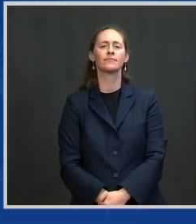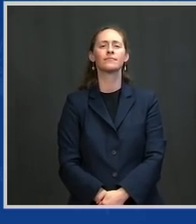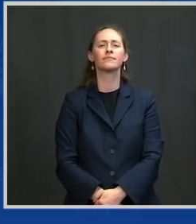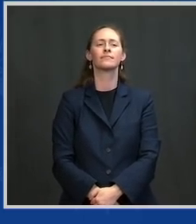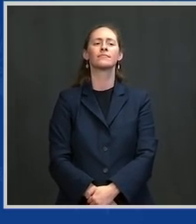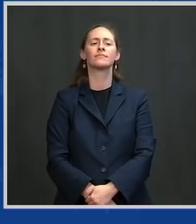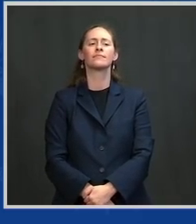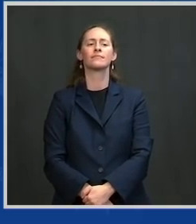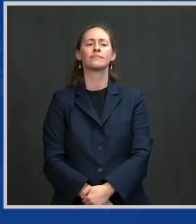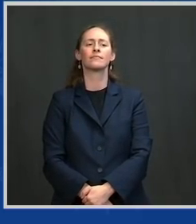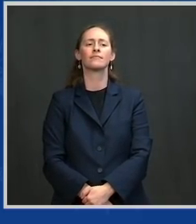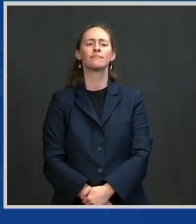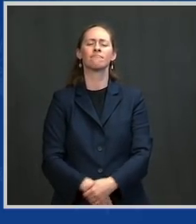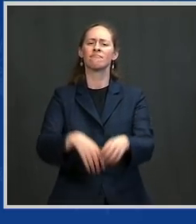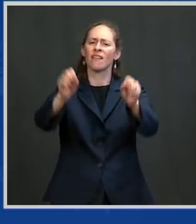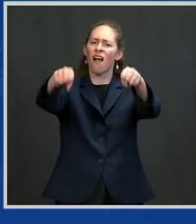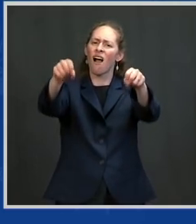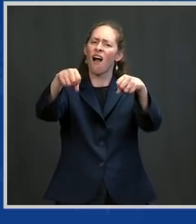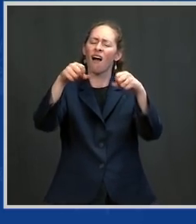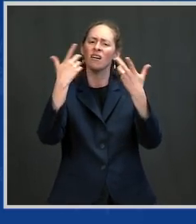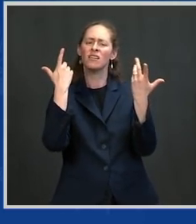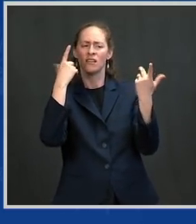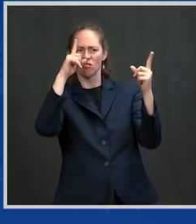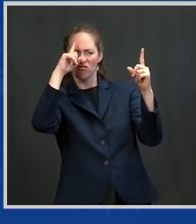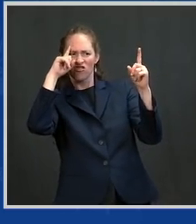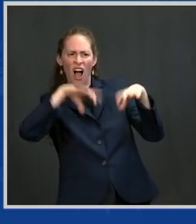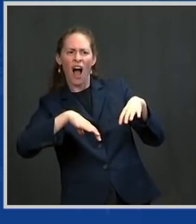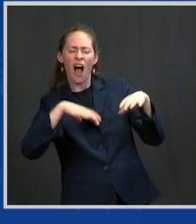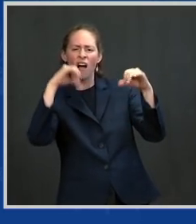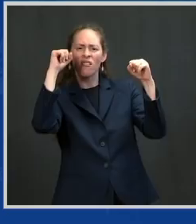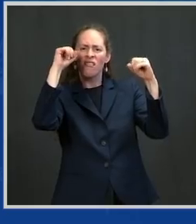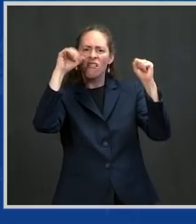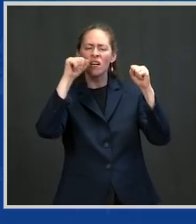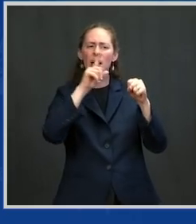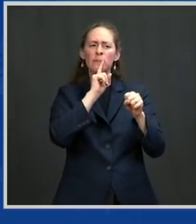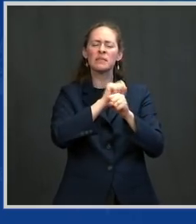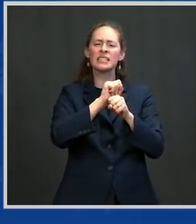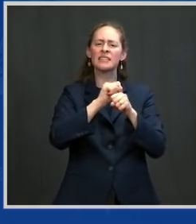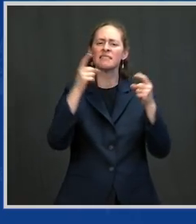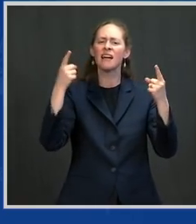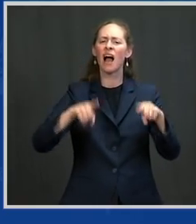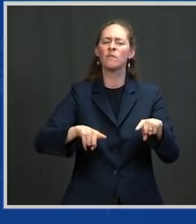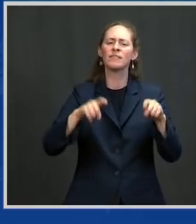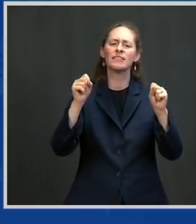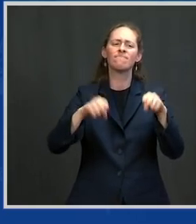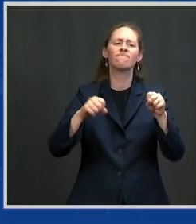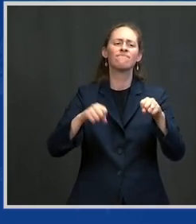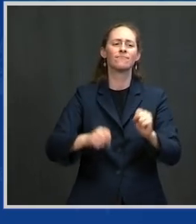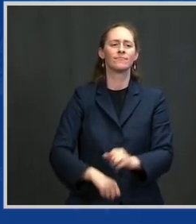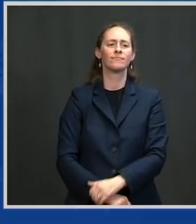that what's happened, in terms of the consequence of President Trump's phony populism,